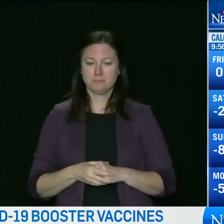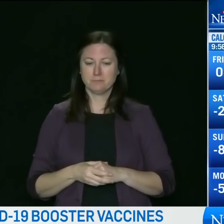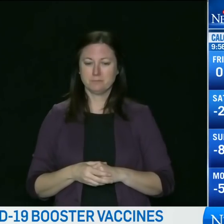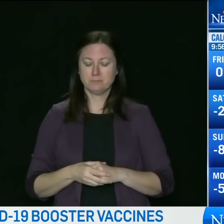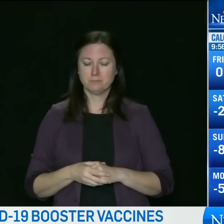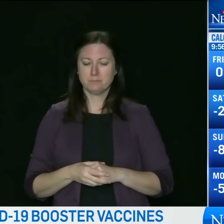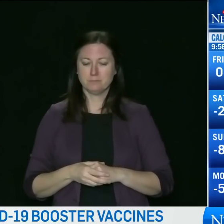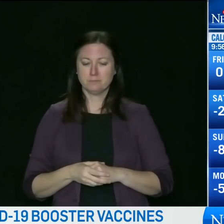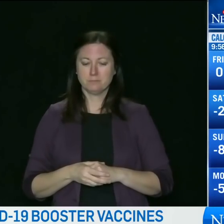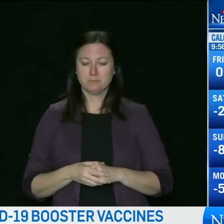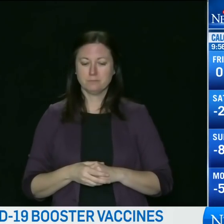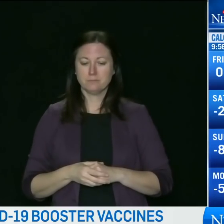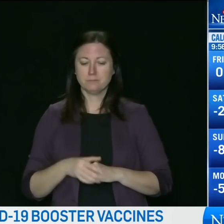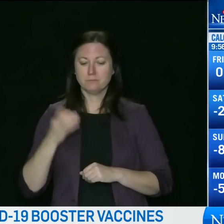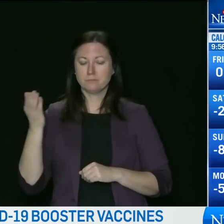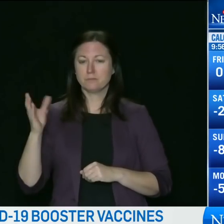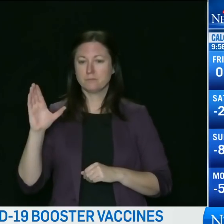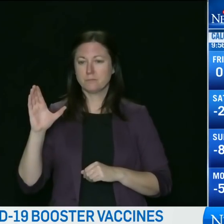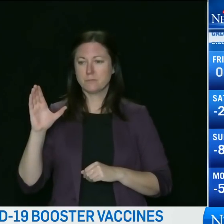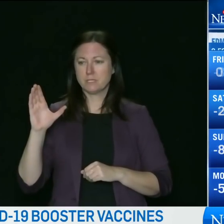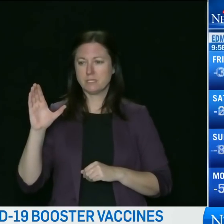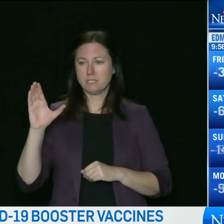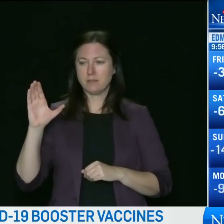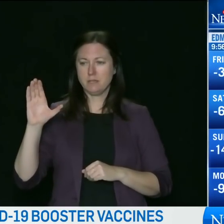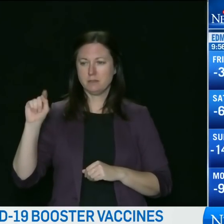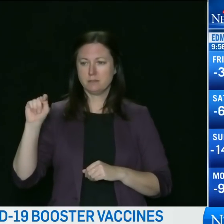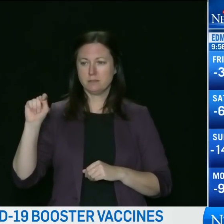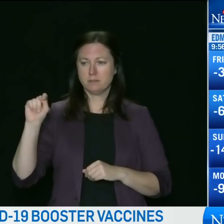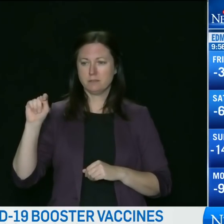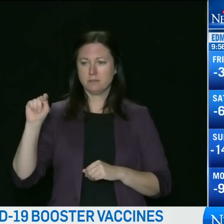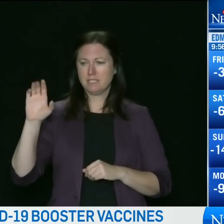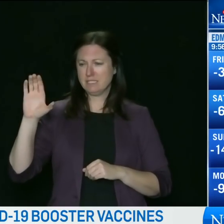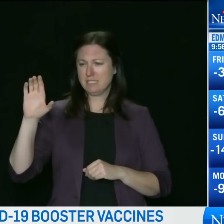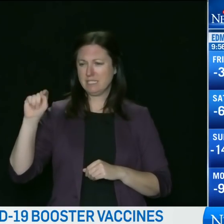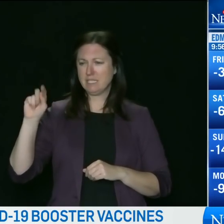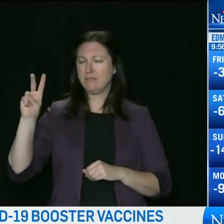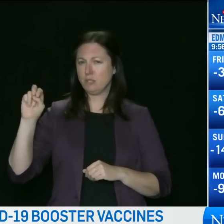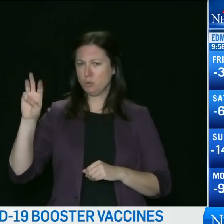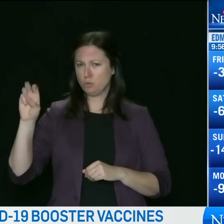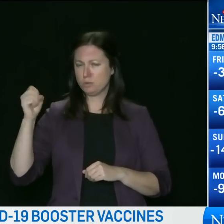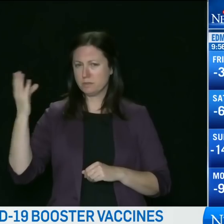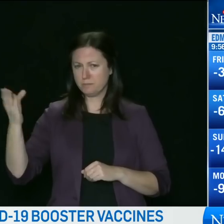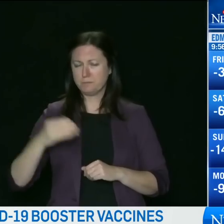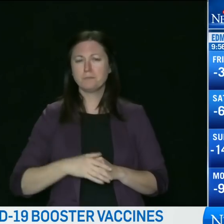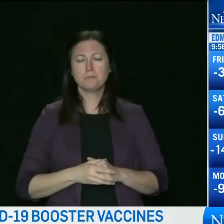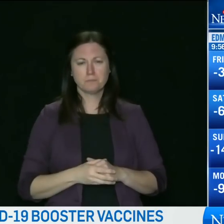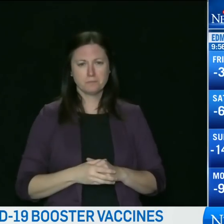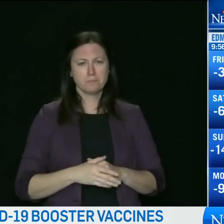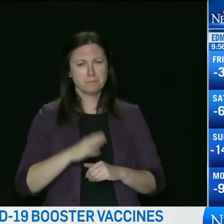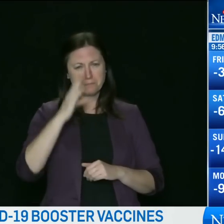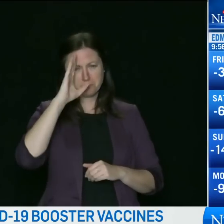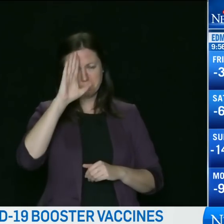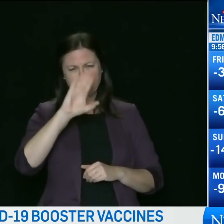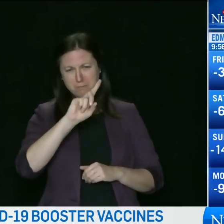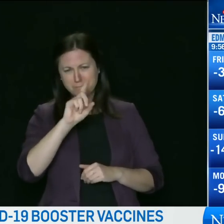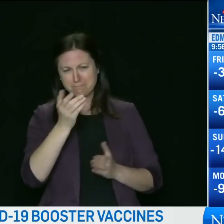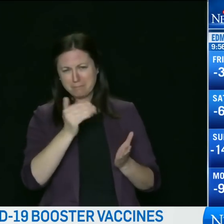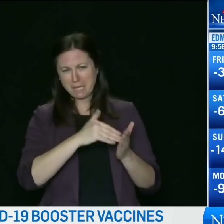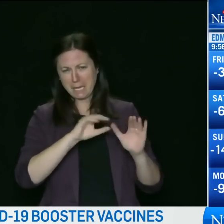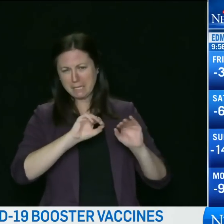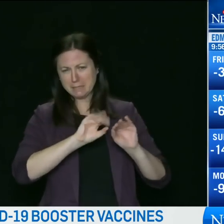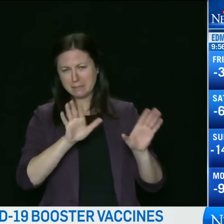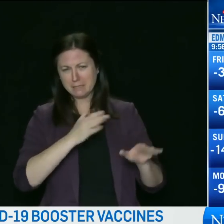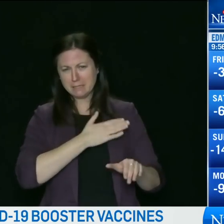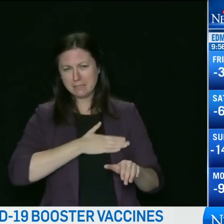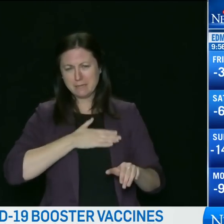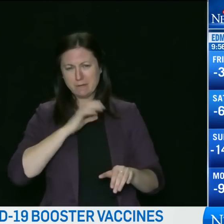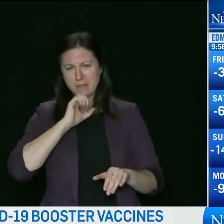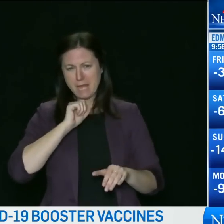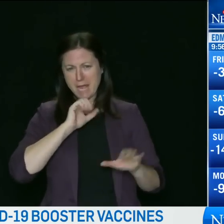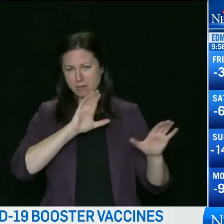OPERATOR?